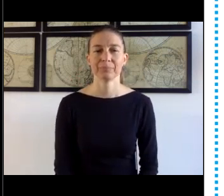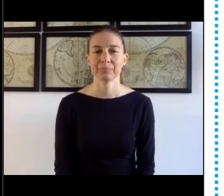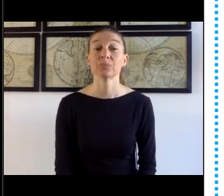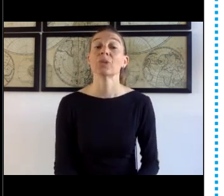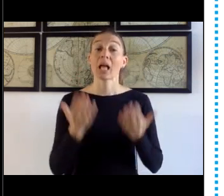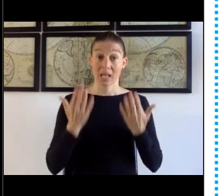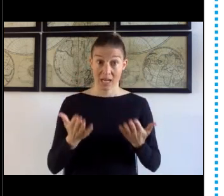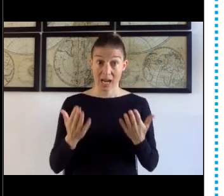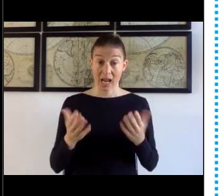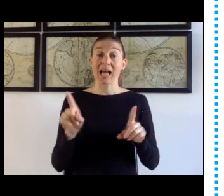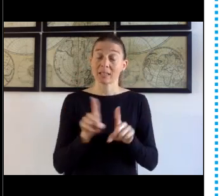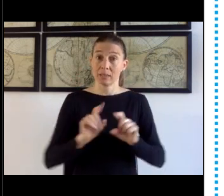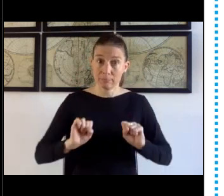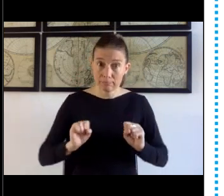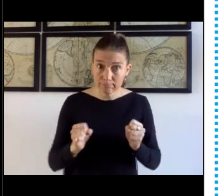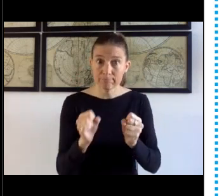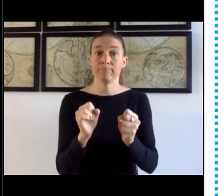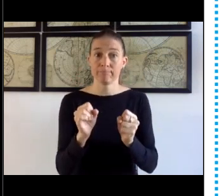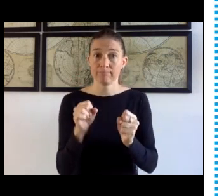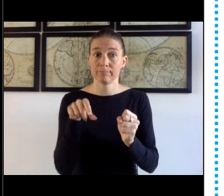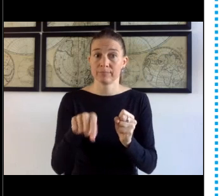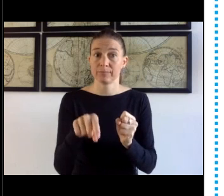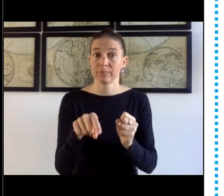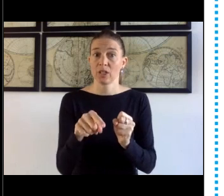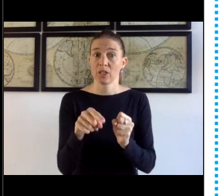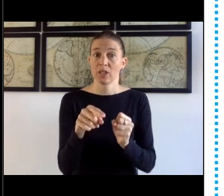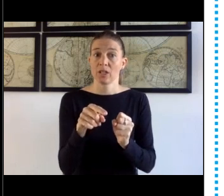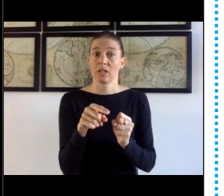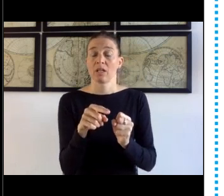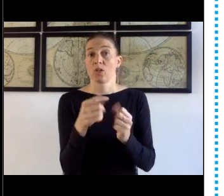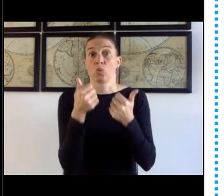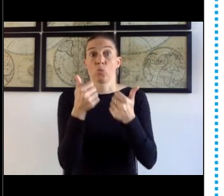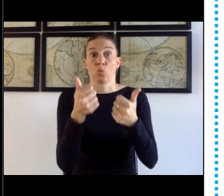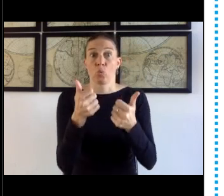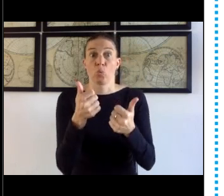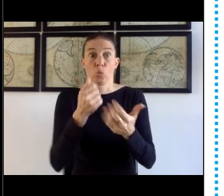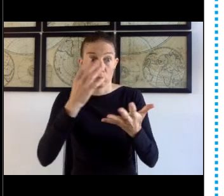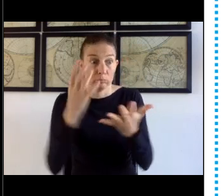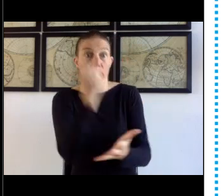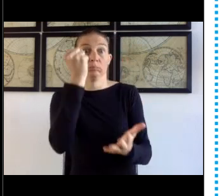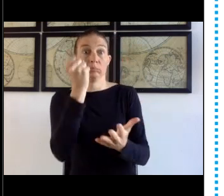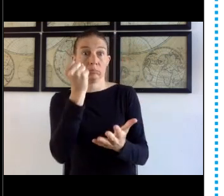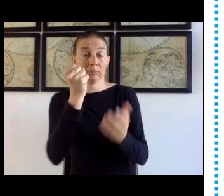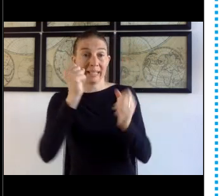We have the highest chance to actually make concrete changes.